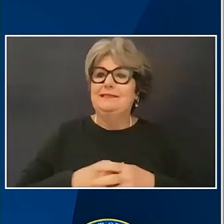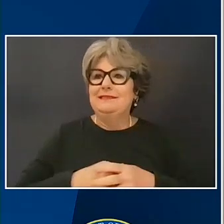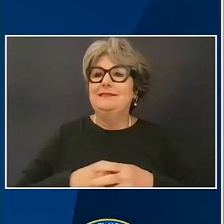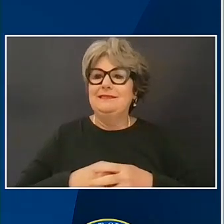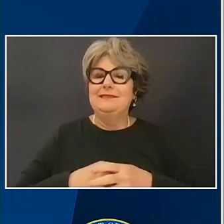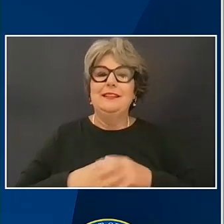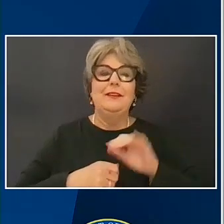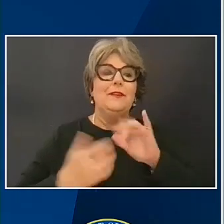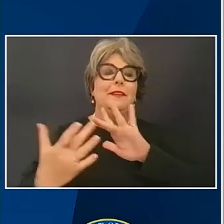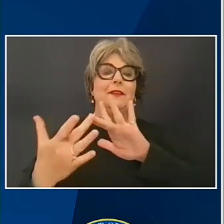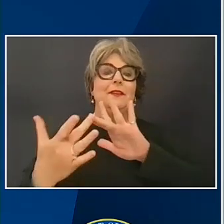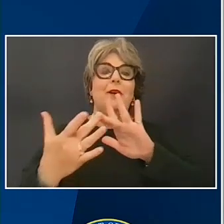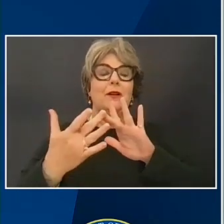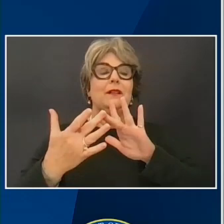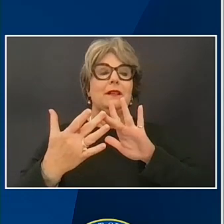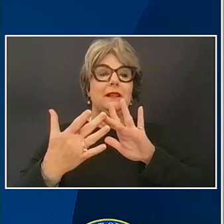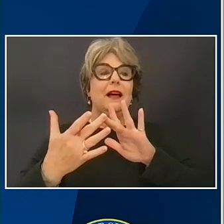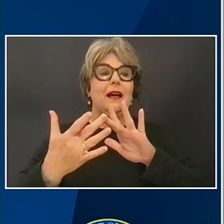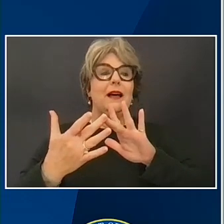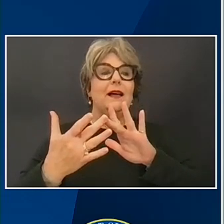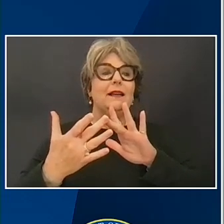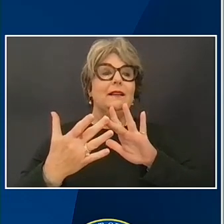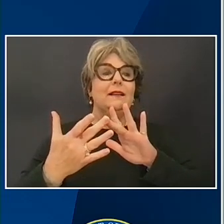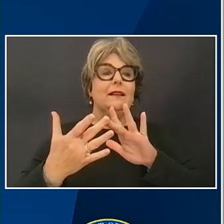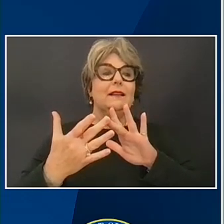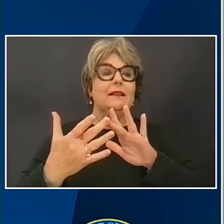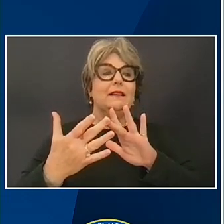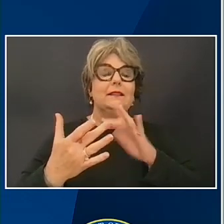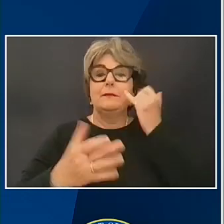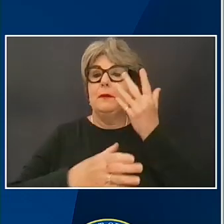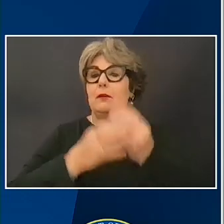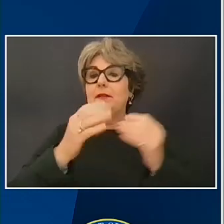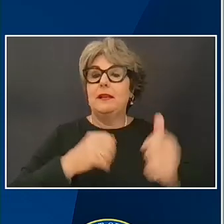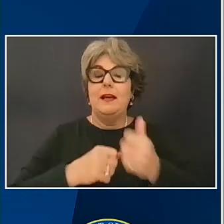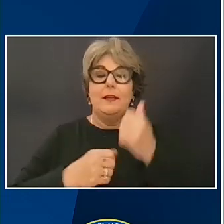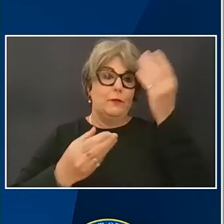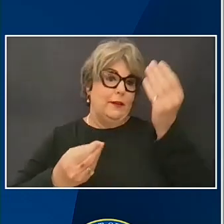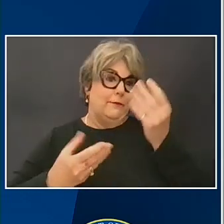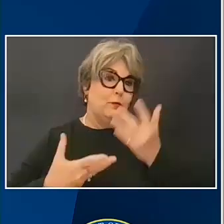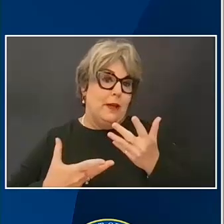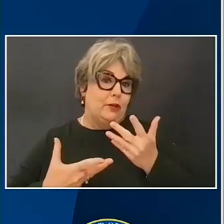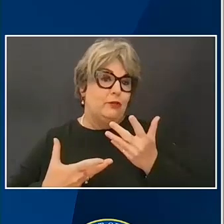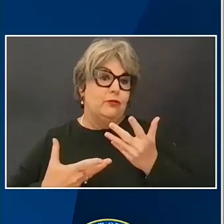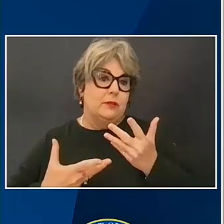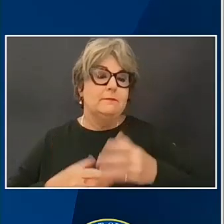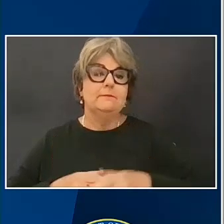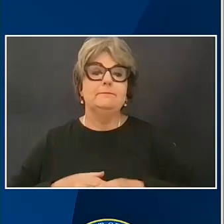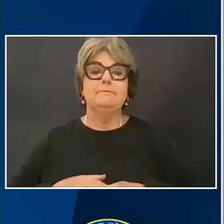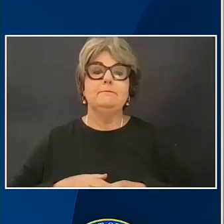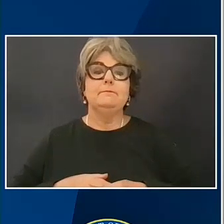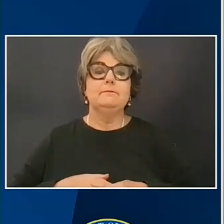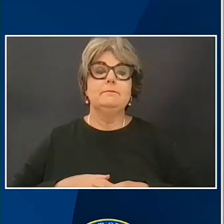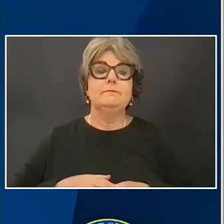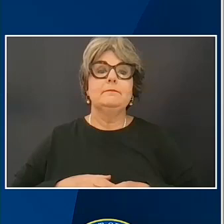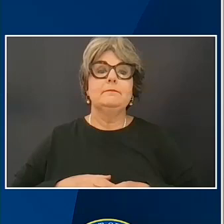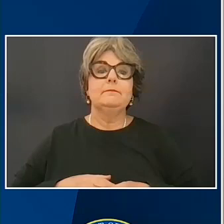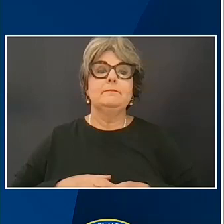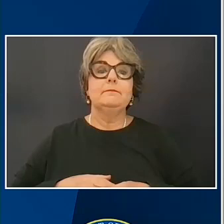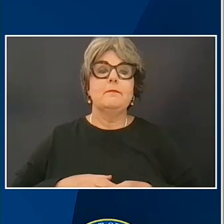rely on those attendance records in the absence of other information? Yes. So, that's a great question, Zack.